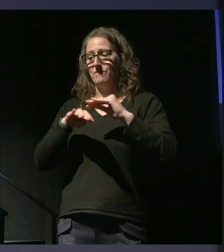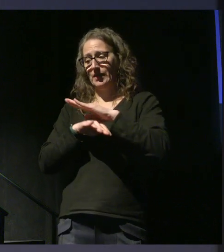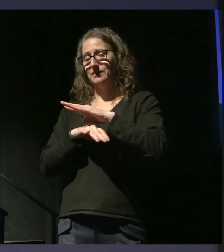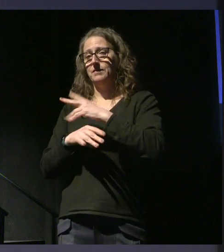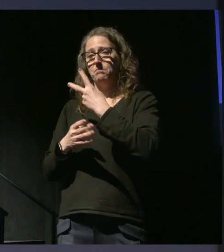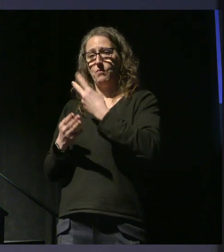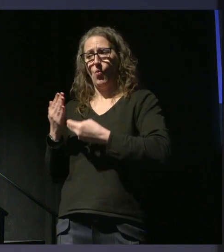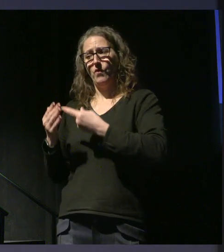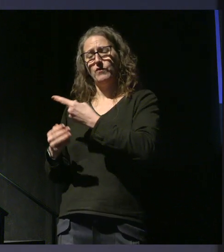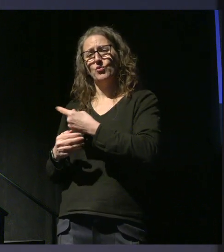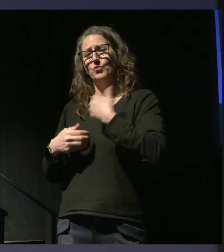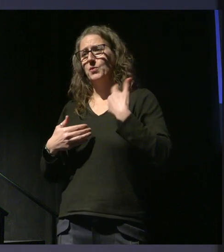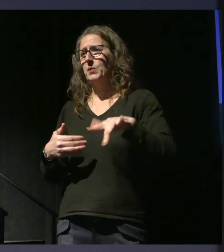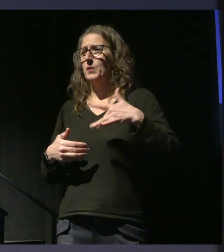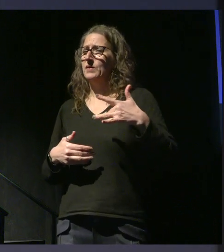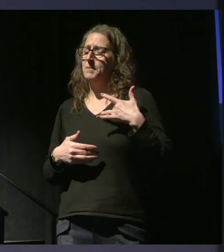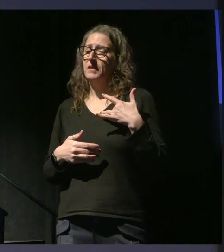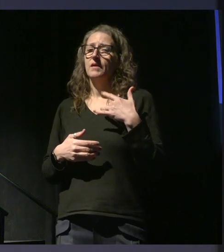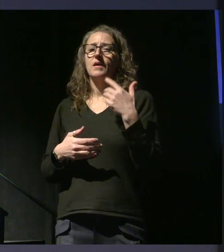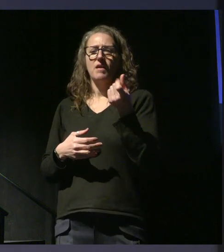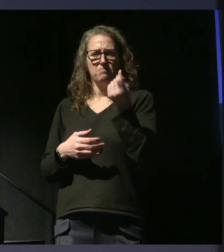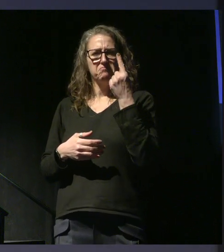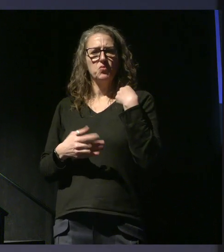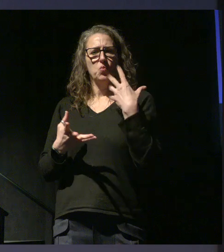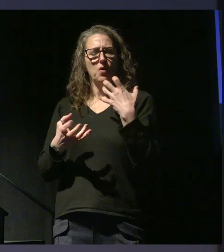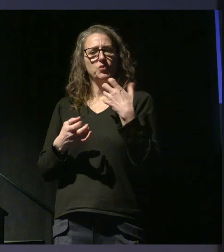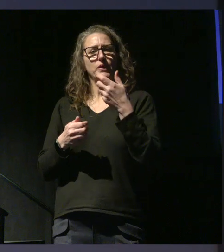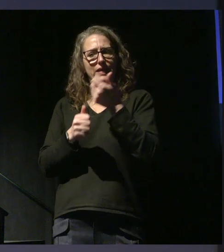to say just a few words to commemorate her